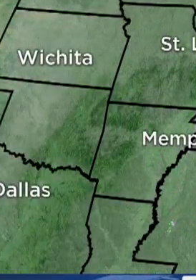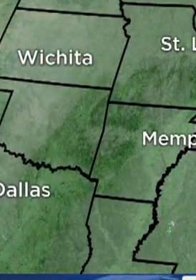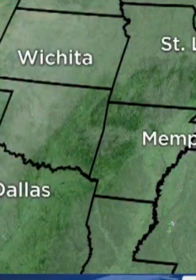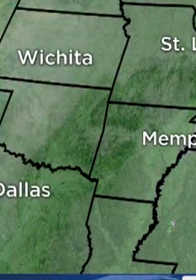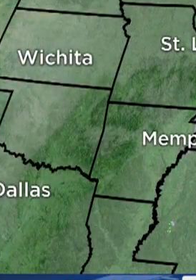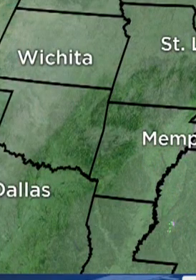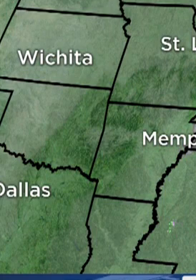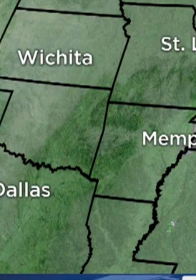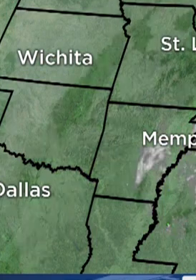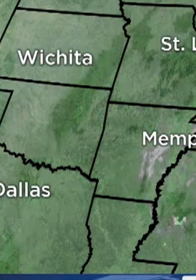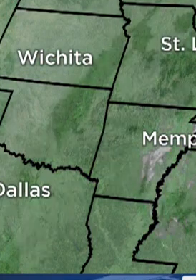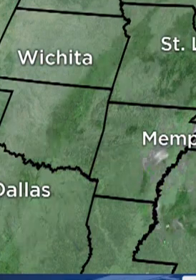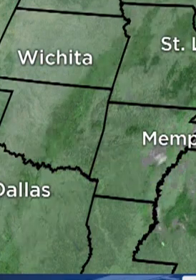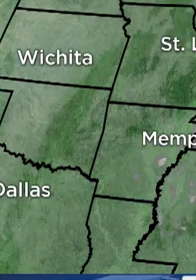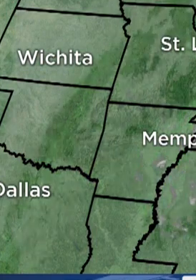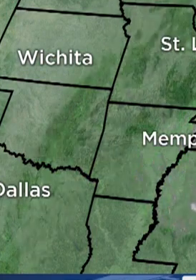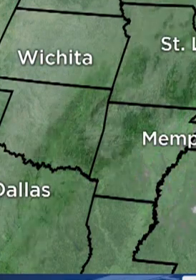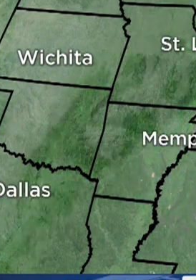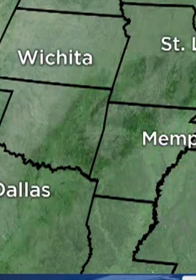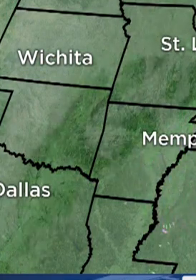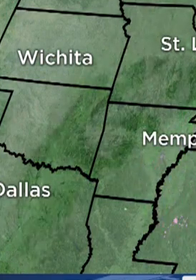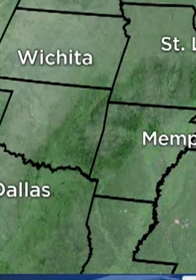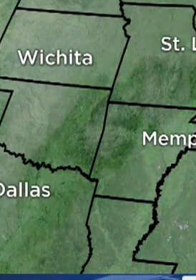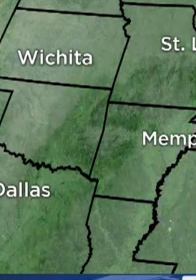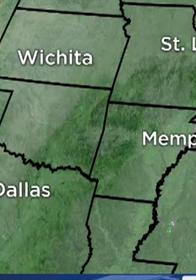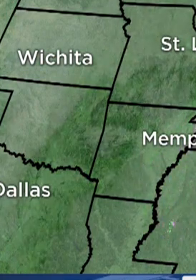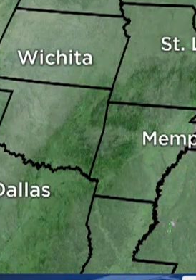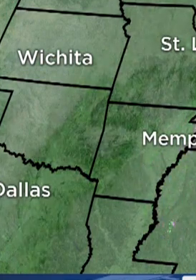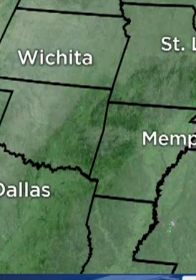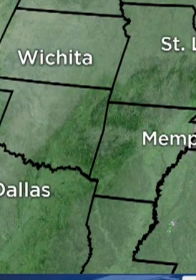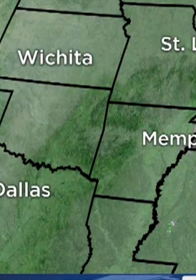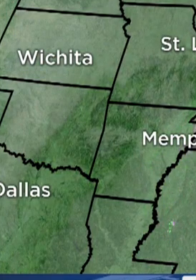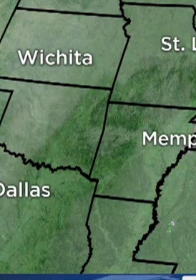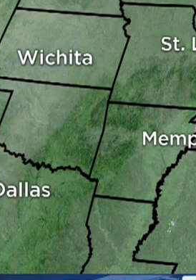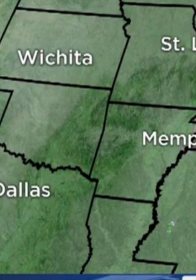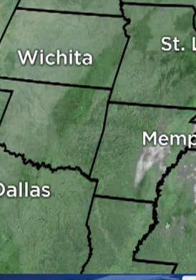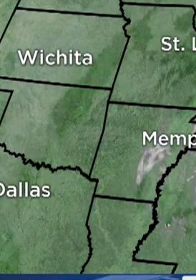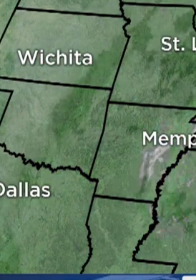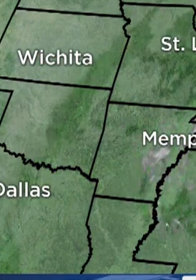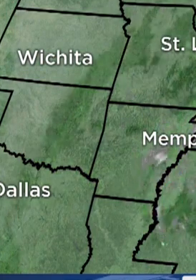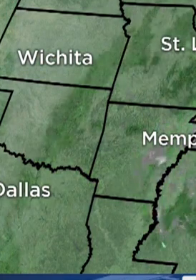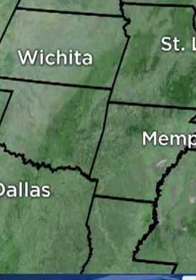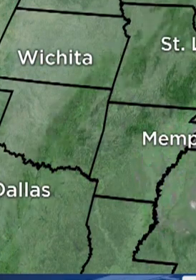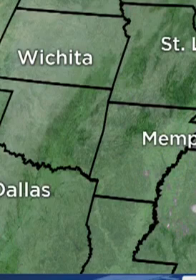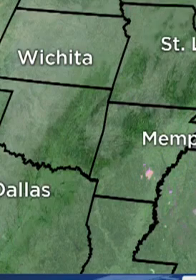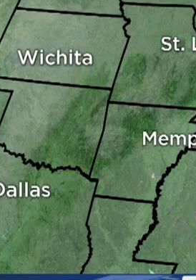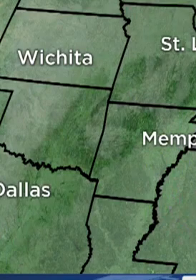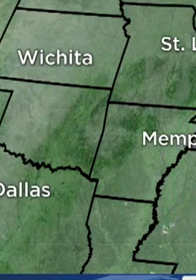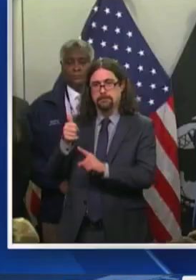LEONARD. I WANT TO THANK OUR DEPUTY COMMISSIONER OF TRANSPORTATION,